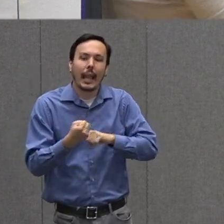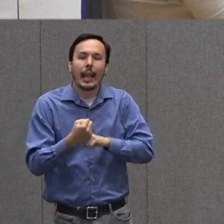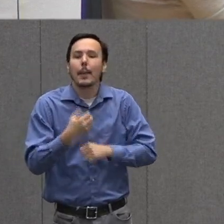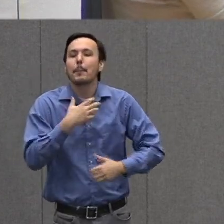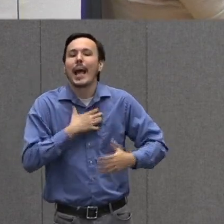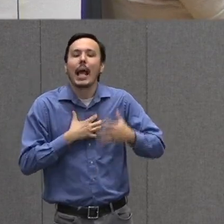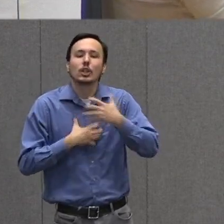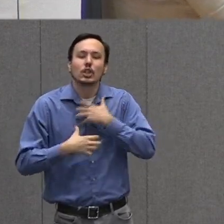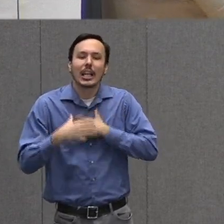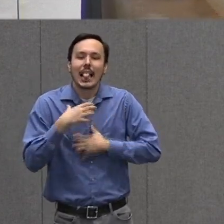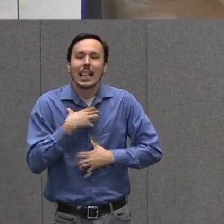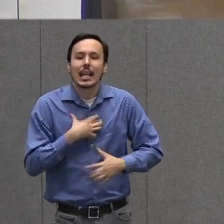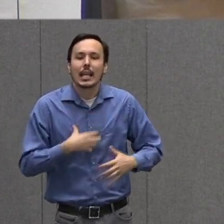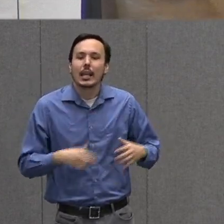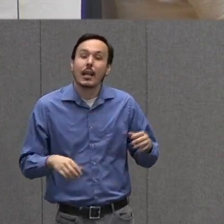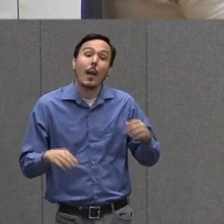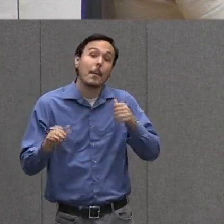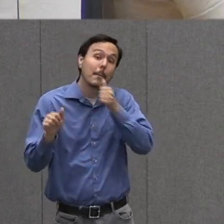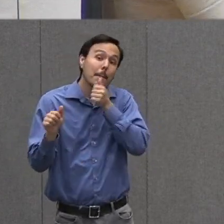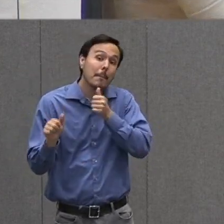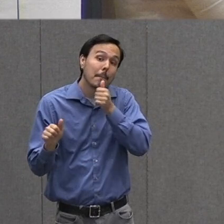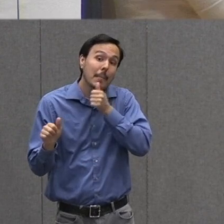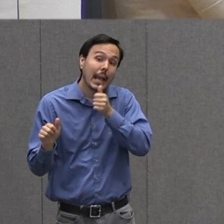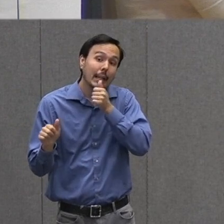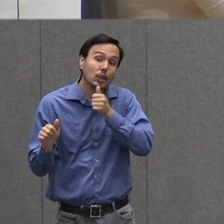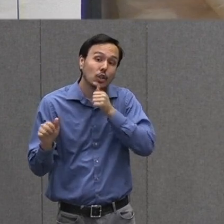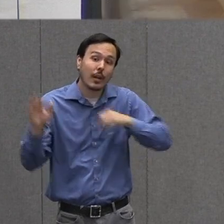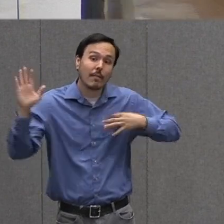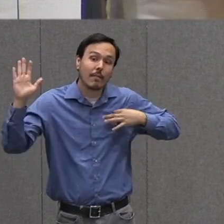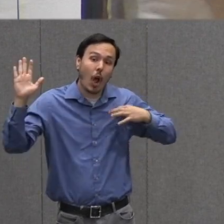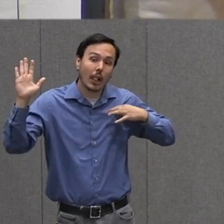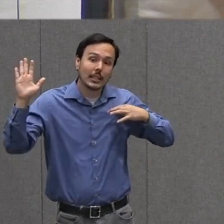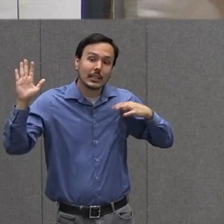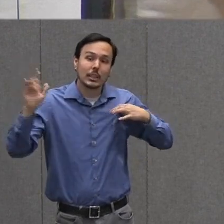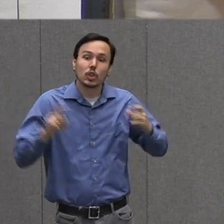and patient volunteers contribute thoughtfully.